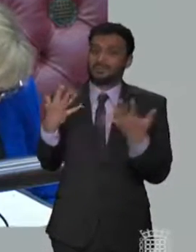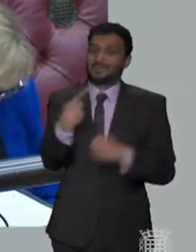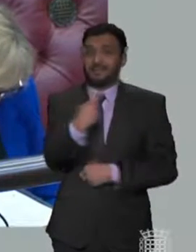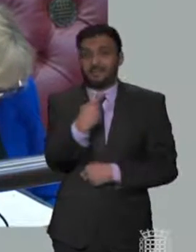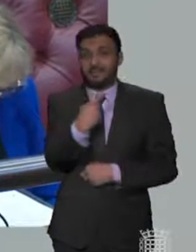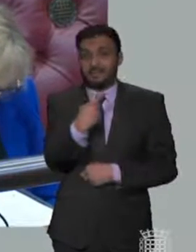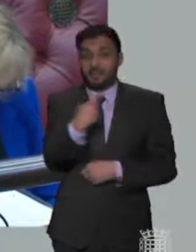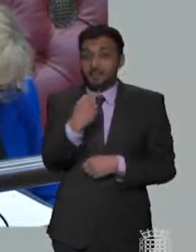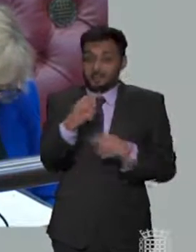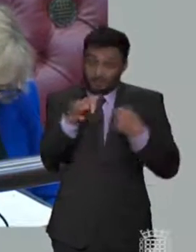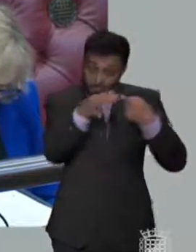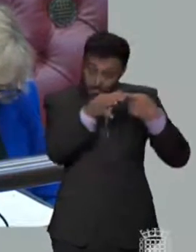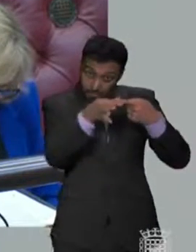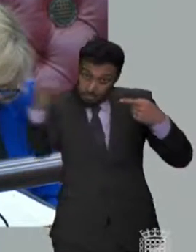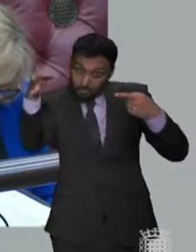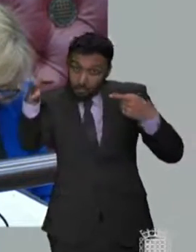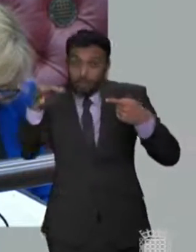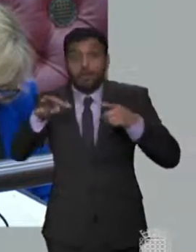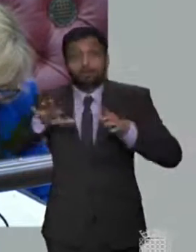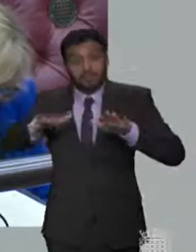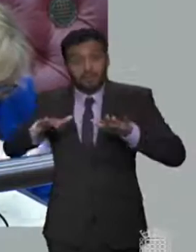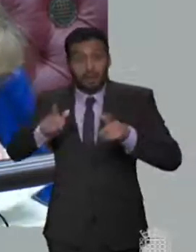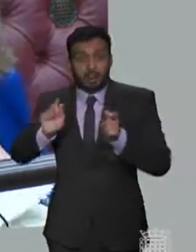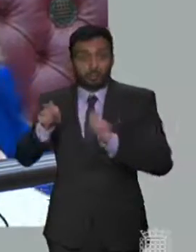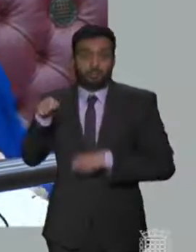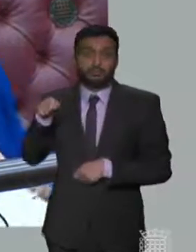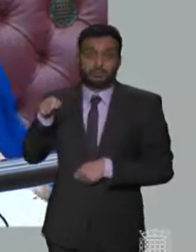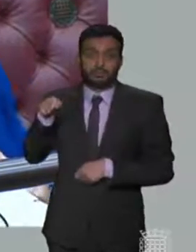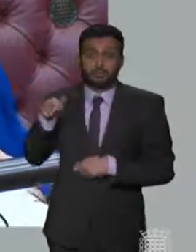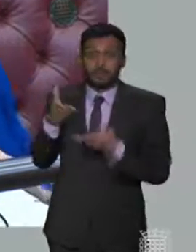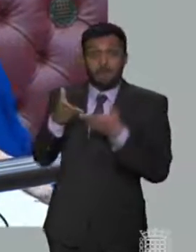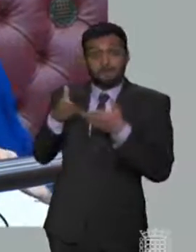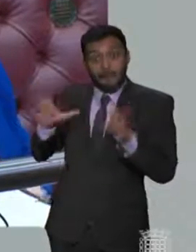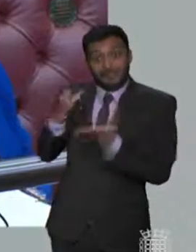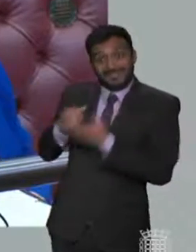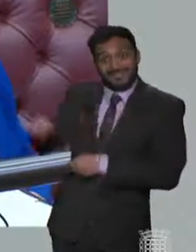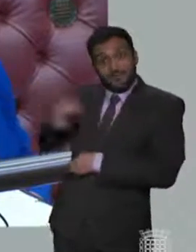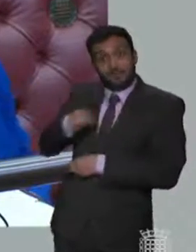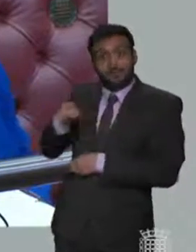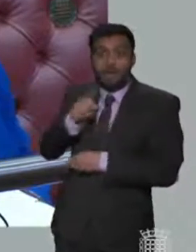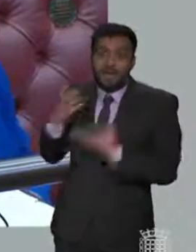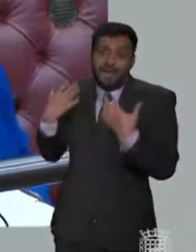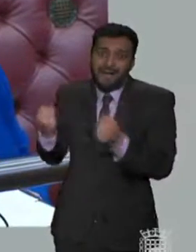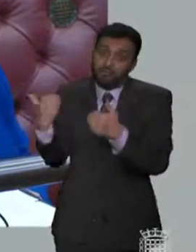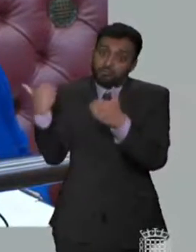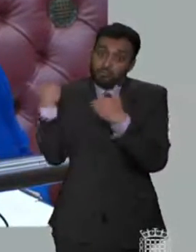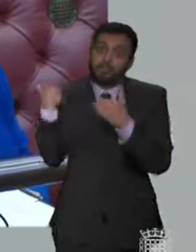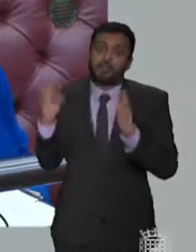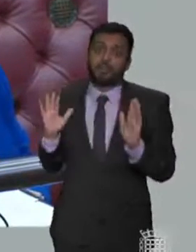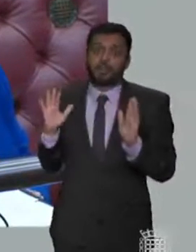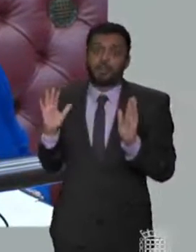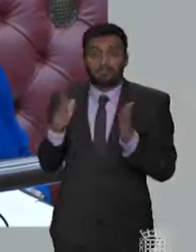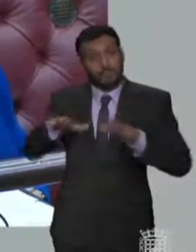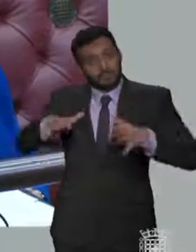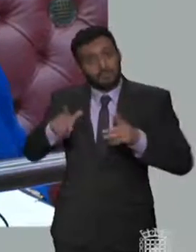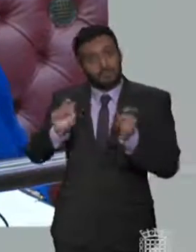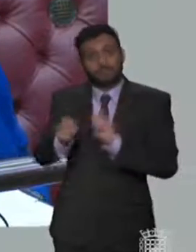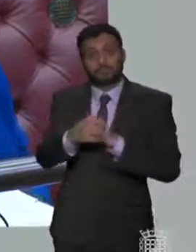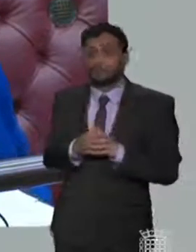adjustments and the public sector equality duty my noble uh noble baroness thomas also raised